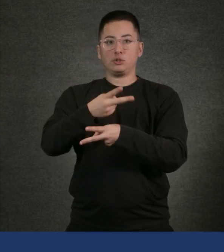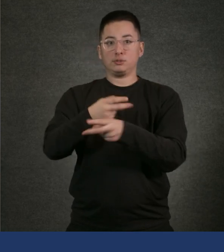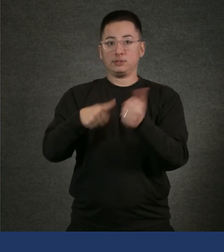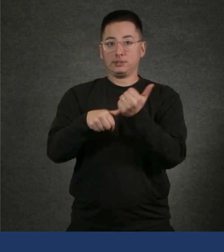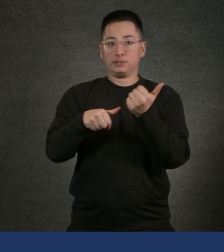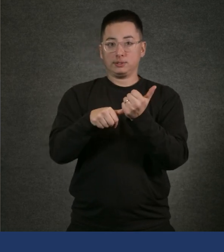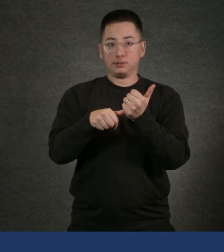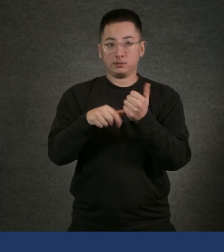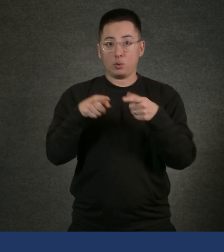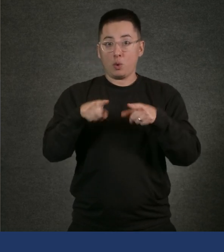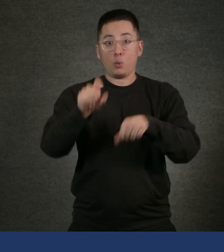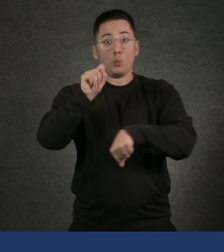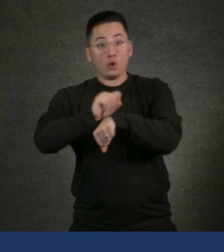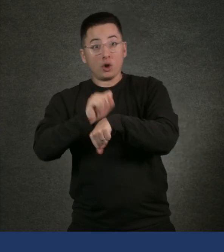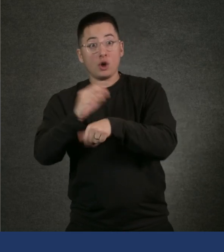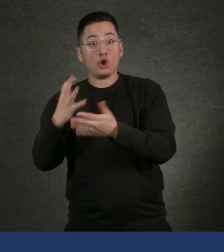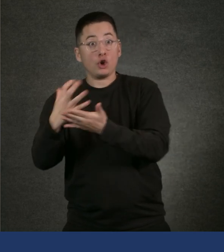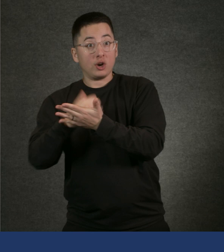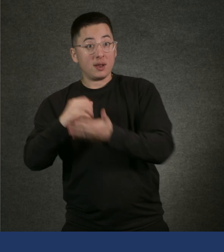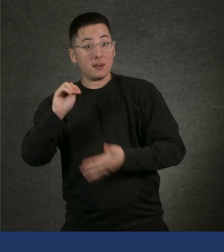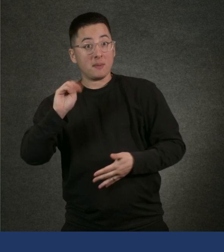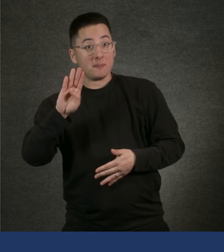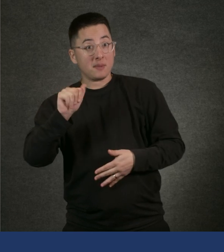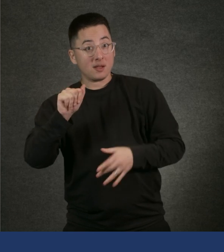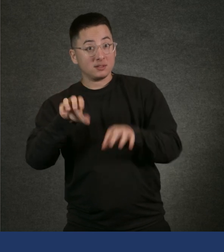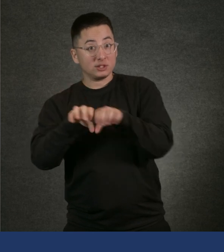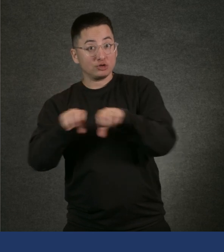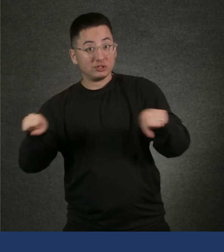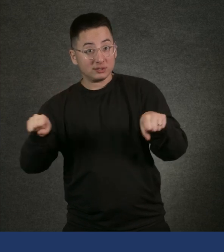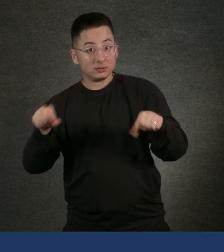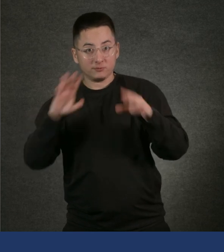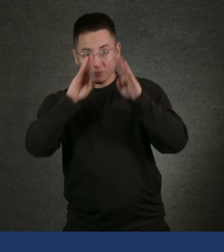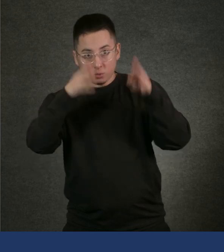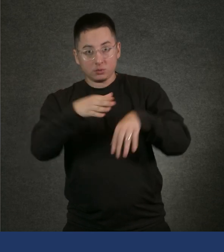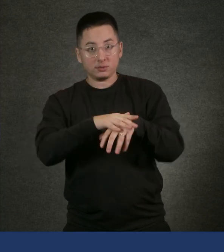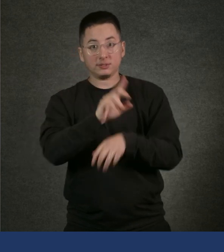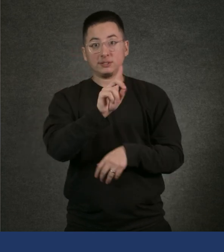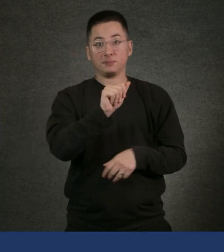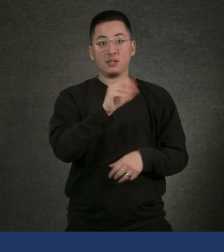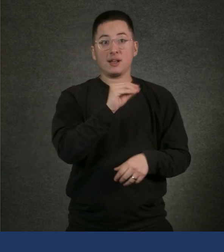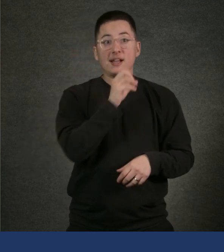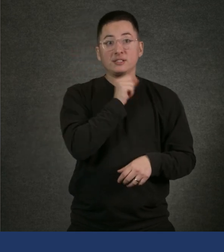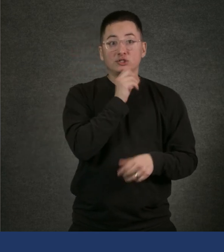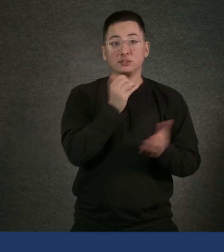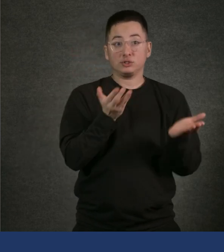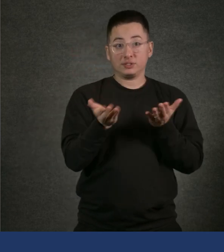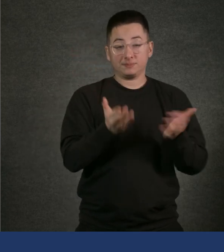while working and earning an MBA degree focused on disability and aging services.